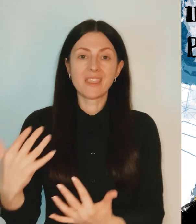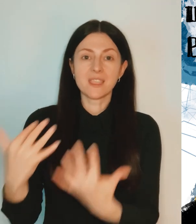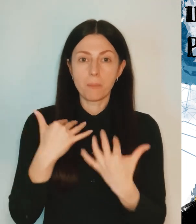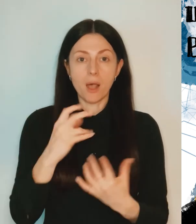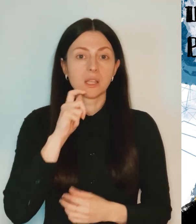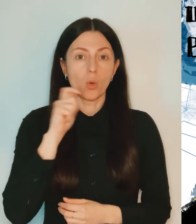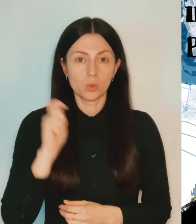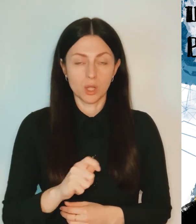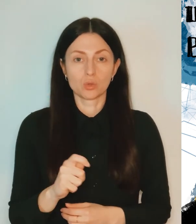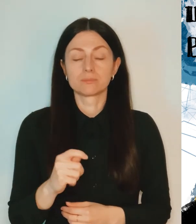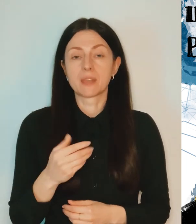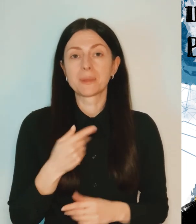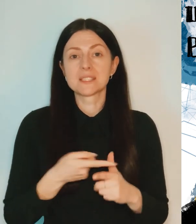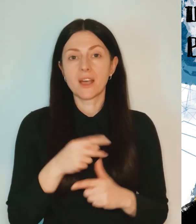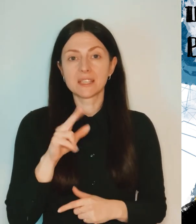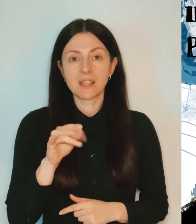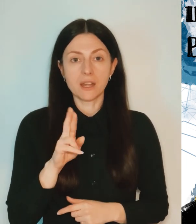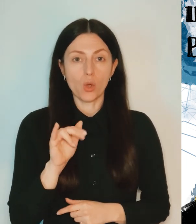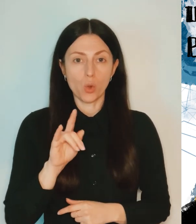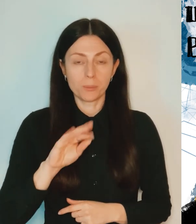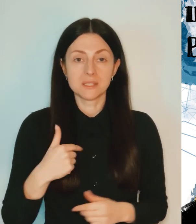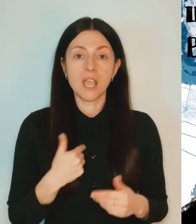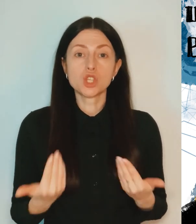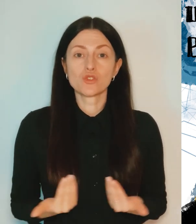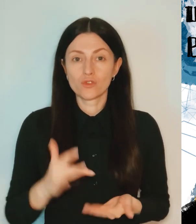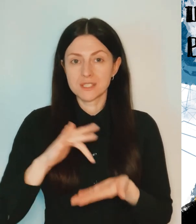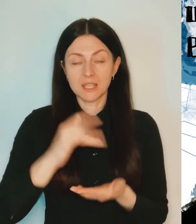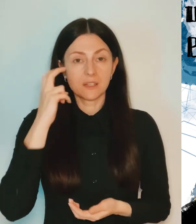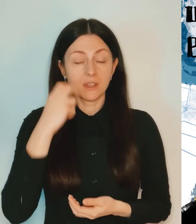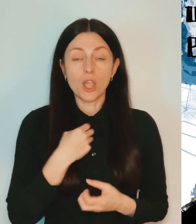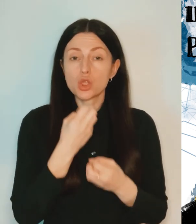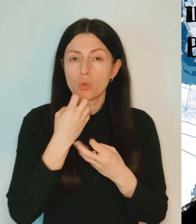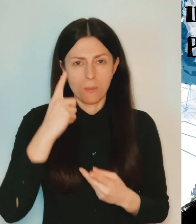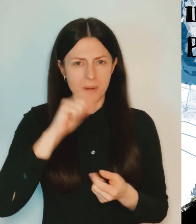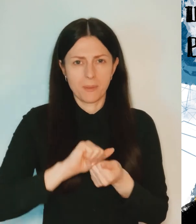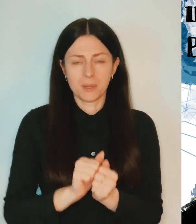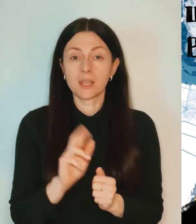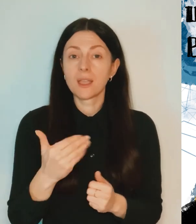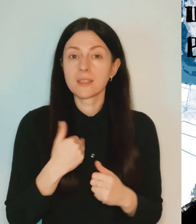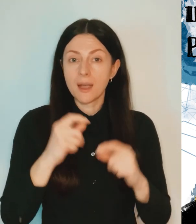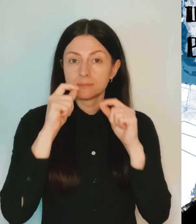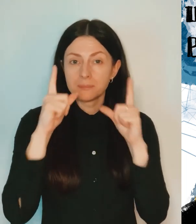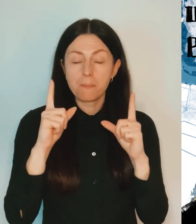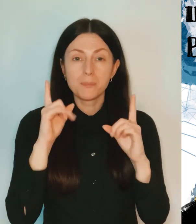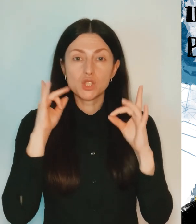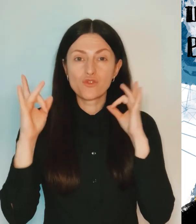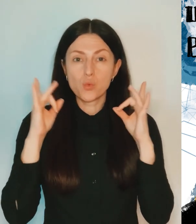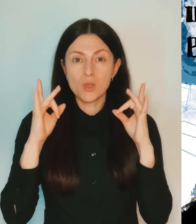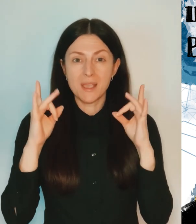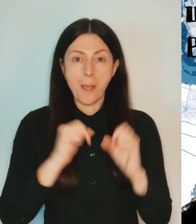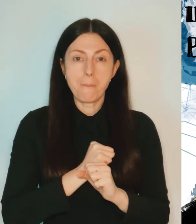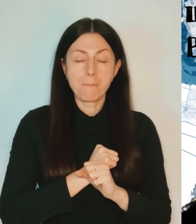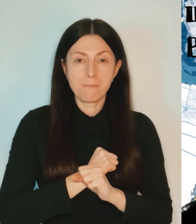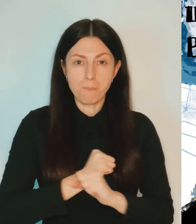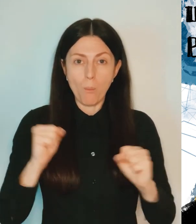My name is Daria Kolomiec, I live in the center of Kyiv and I remember well how I woke up to the sounds of bombs and explosions.